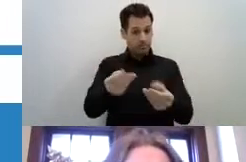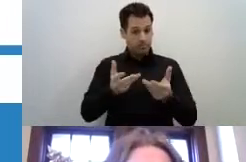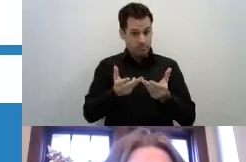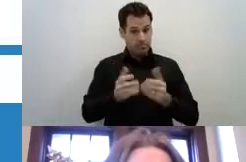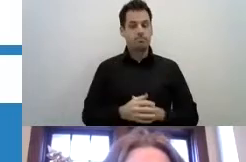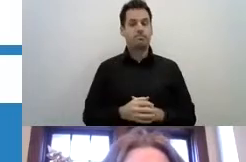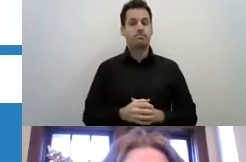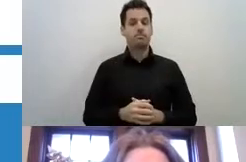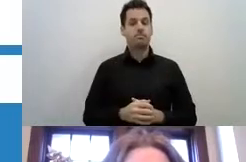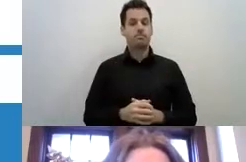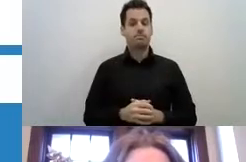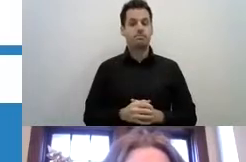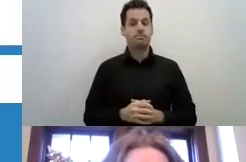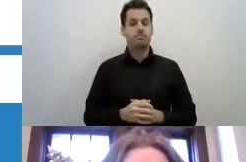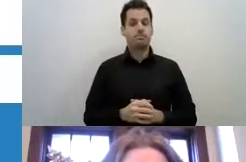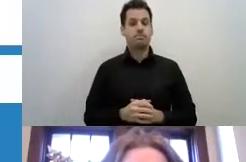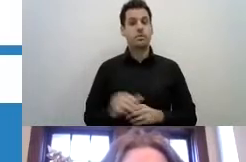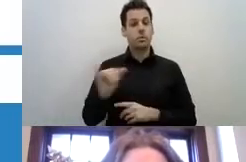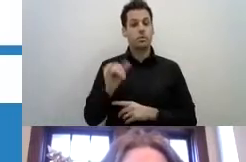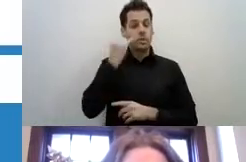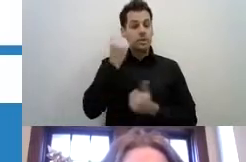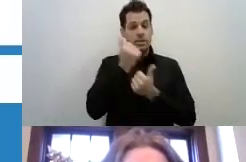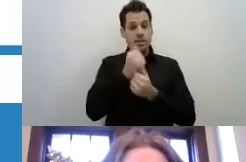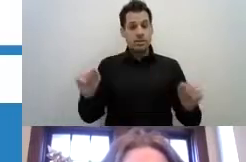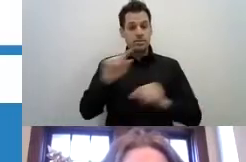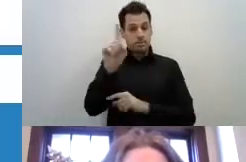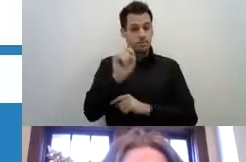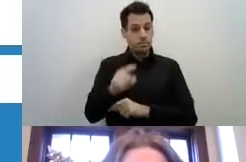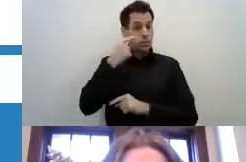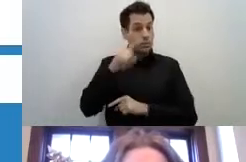and if you have any questions for our presenters or panelists